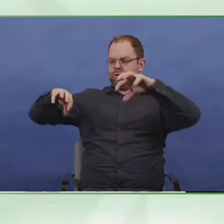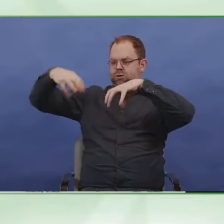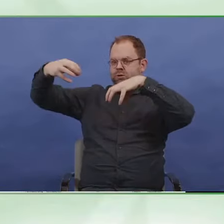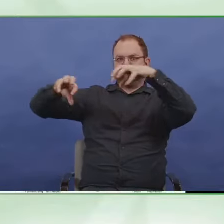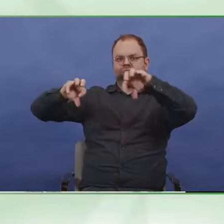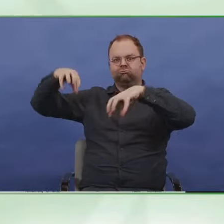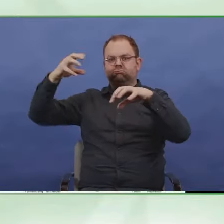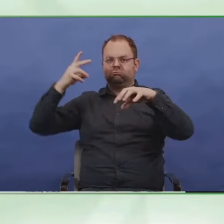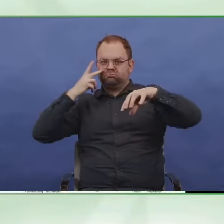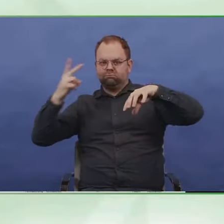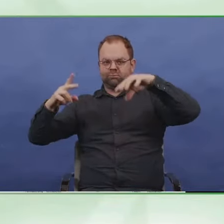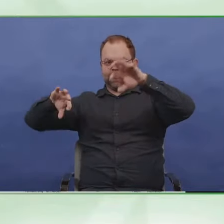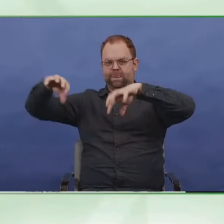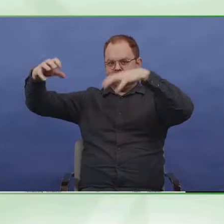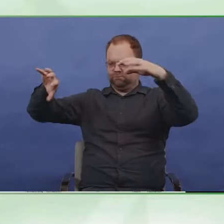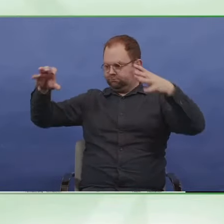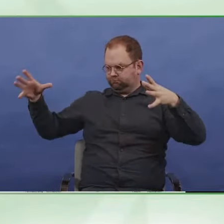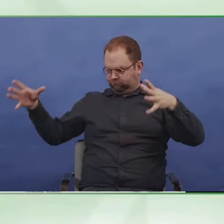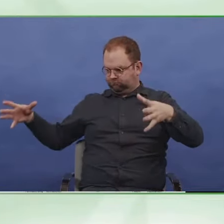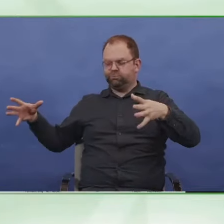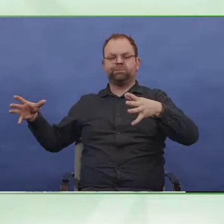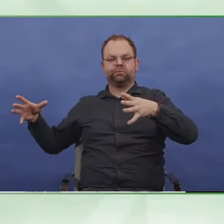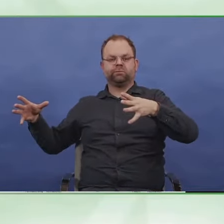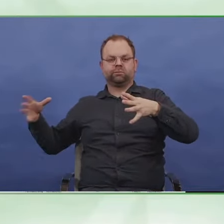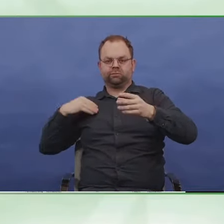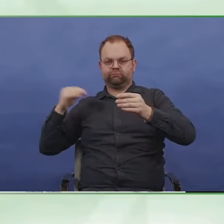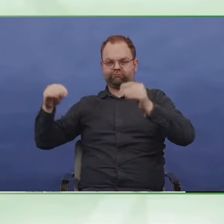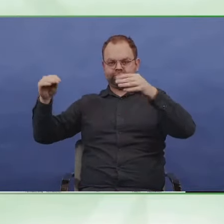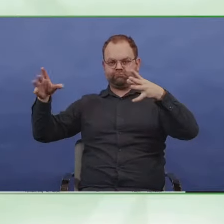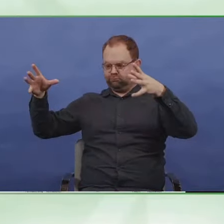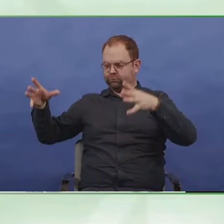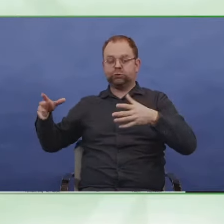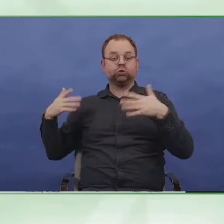individuals through every step of the process.